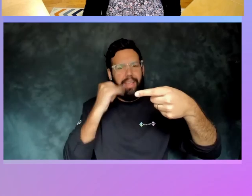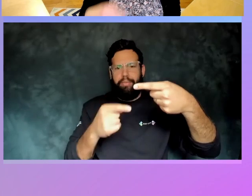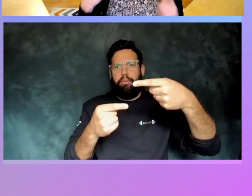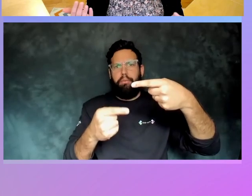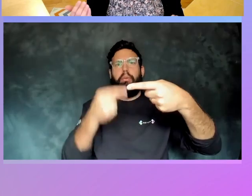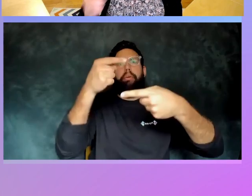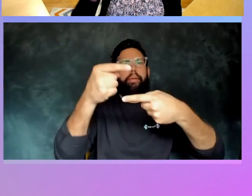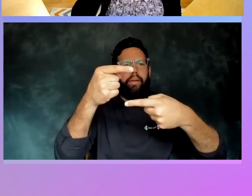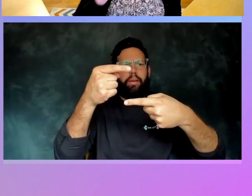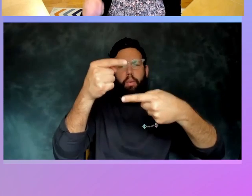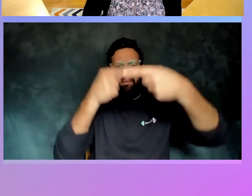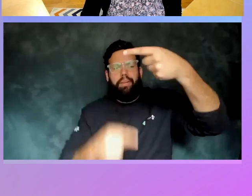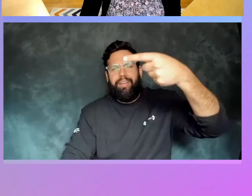is an